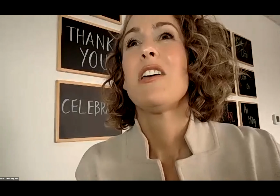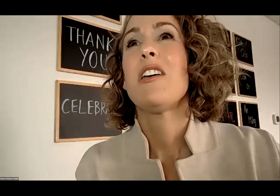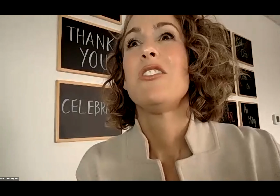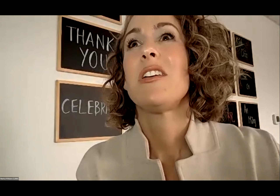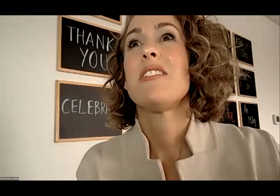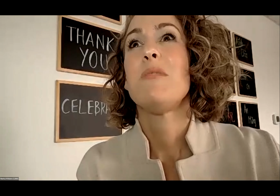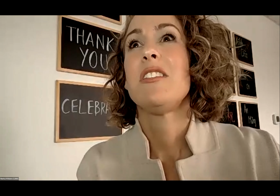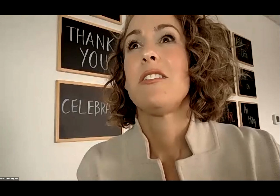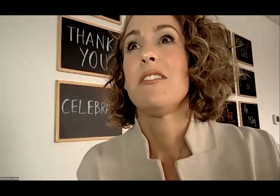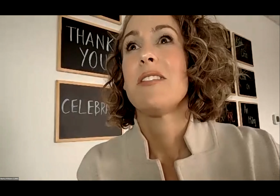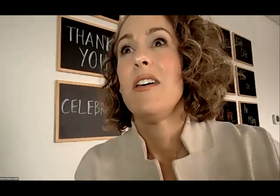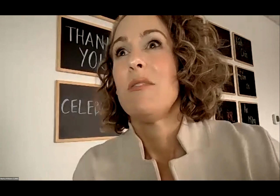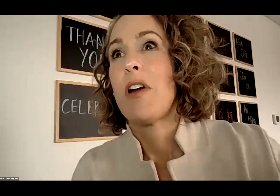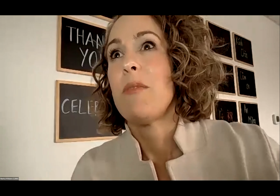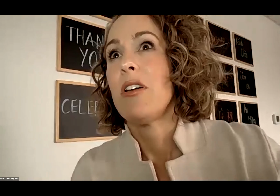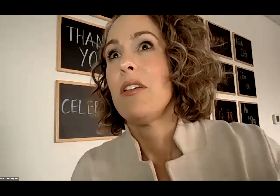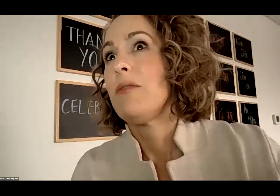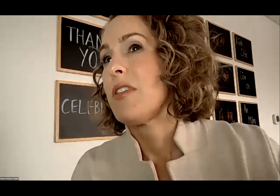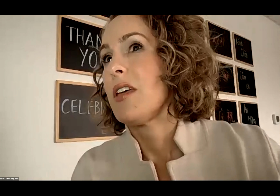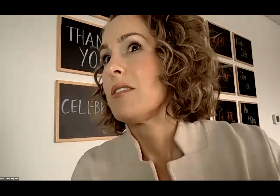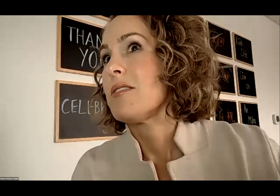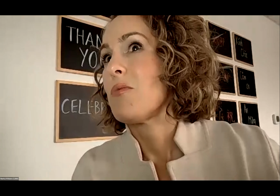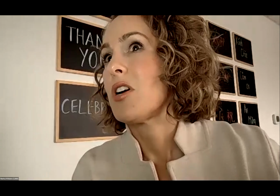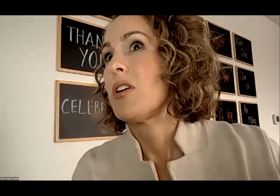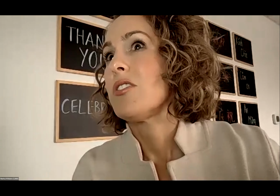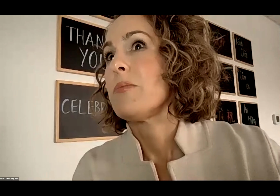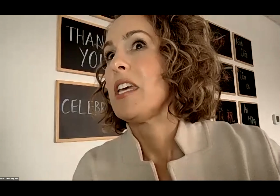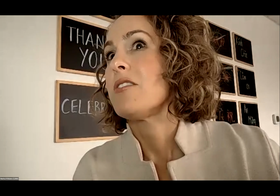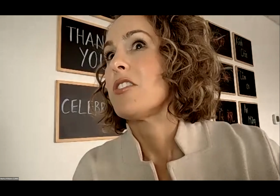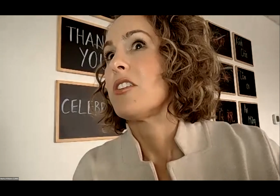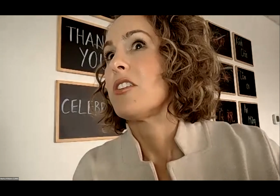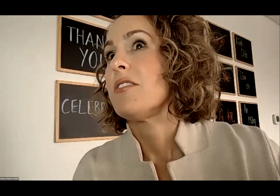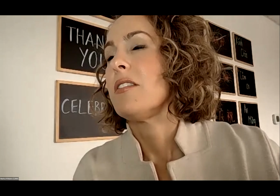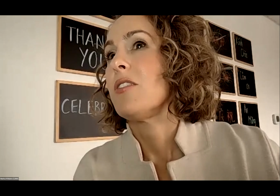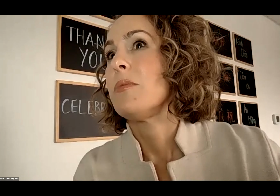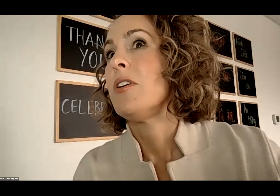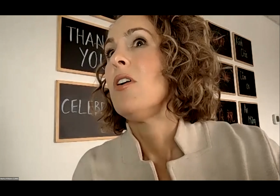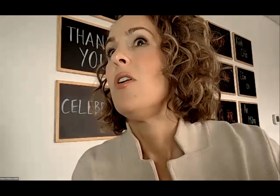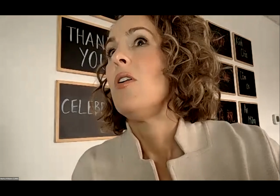would you recommend translating materials primarily for things or questions to be answered in language,